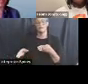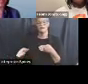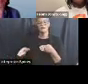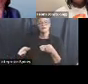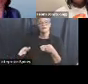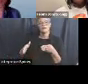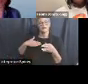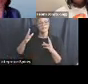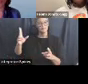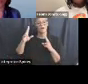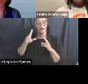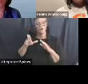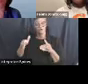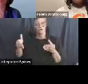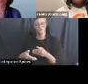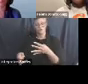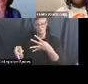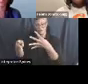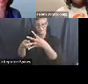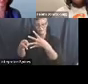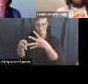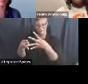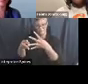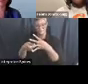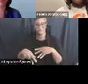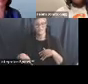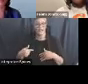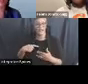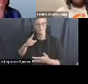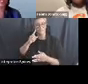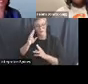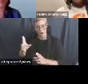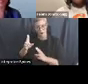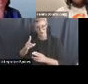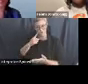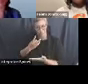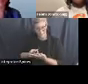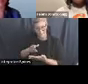had the honor to witness their leadership in action. The first uh panelist I'm going to